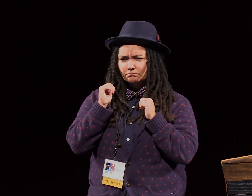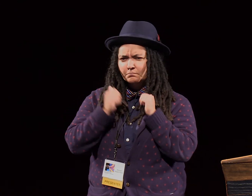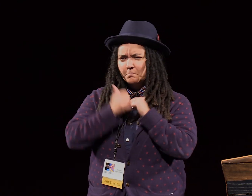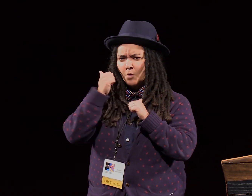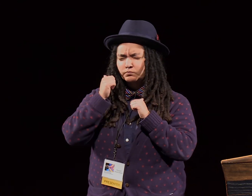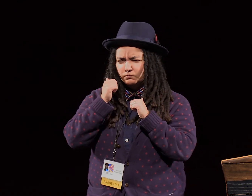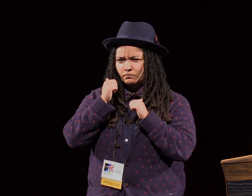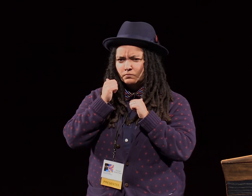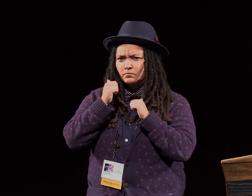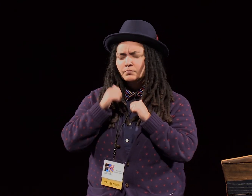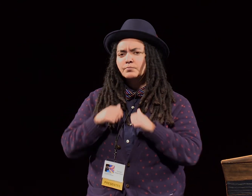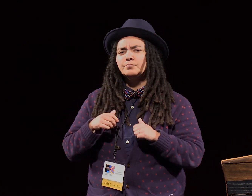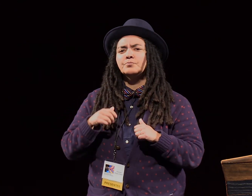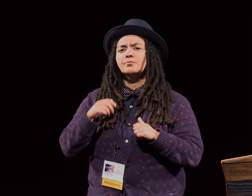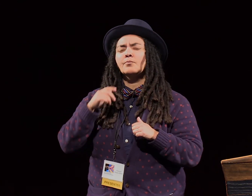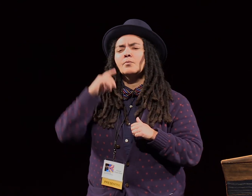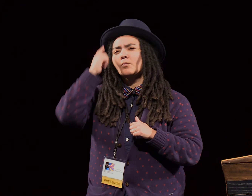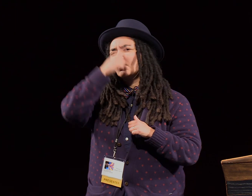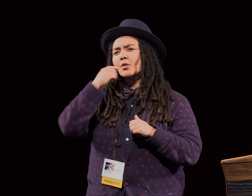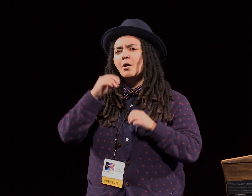with a furrowed brow, pursed lips.